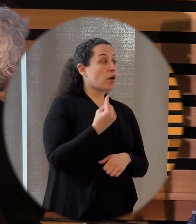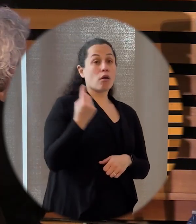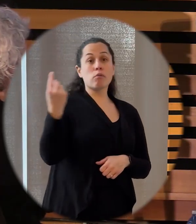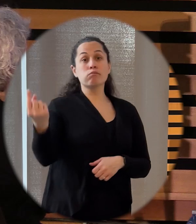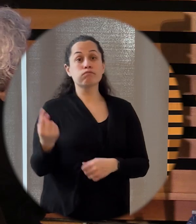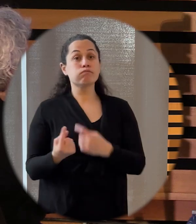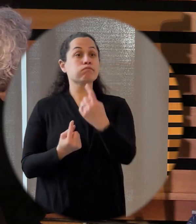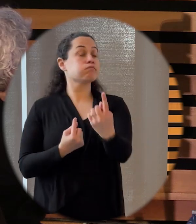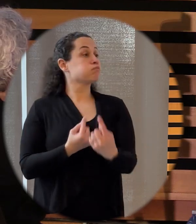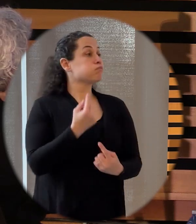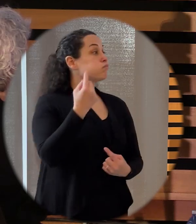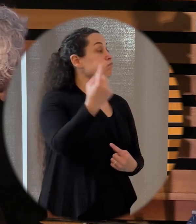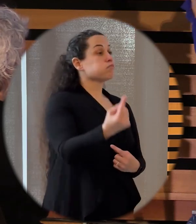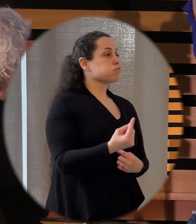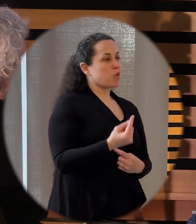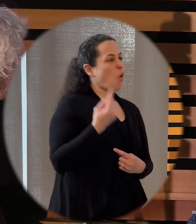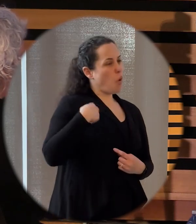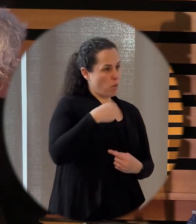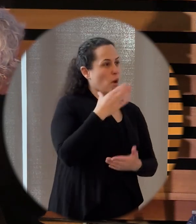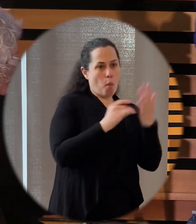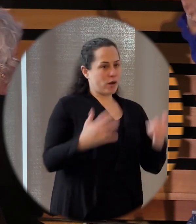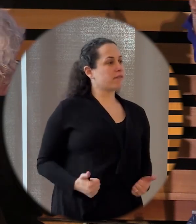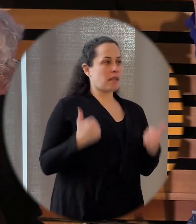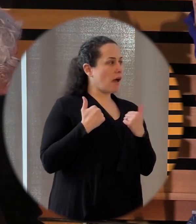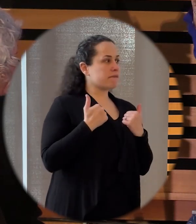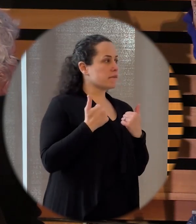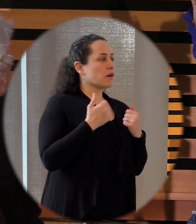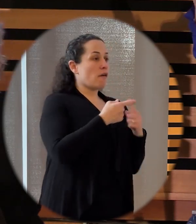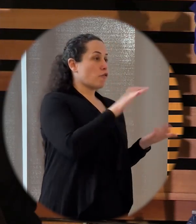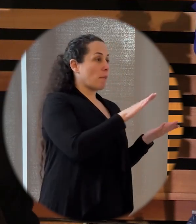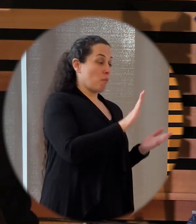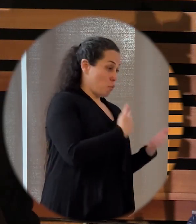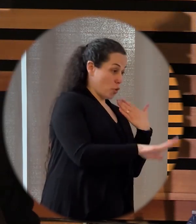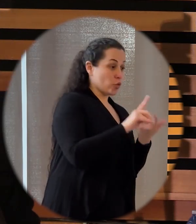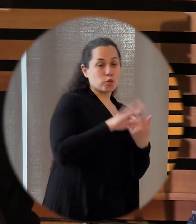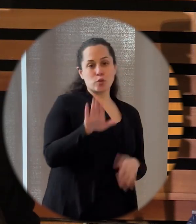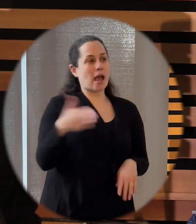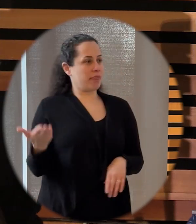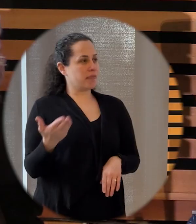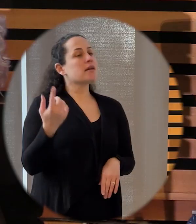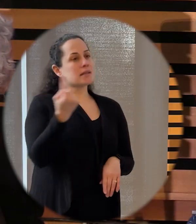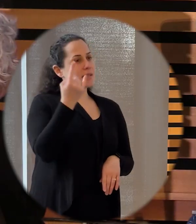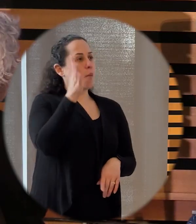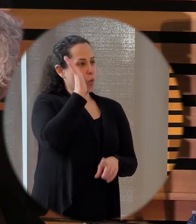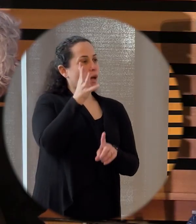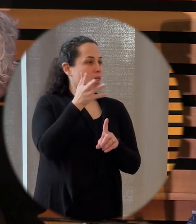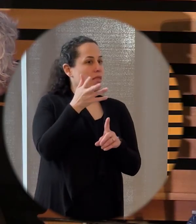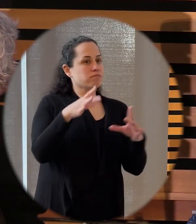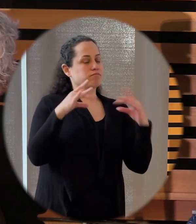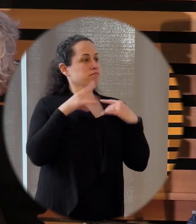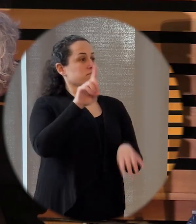We are a factor of life from cradle to grave. We will all acquire disabilities if we're fortunate